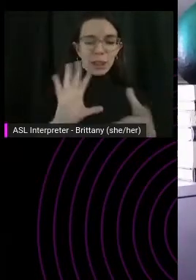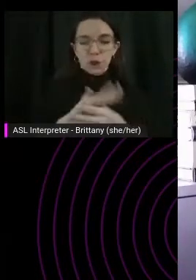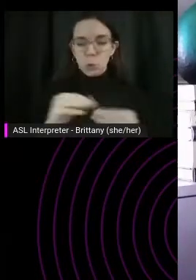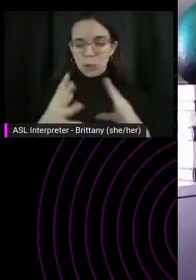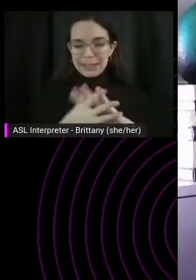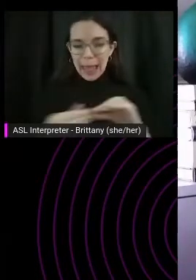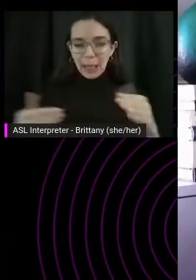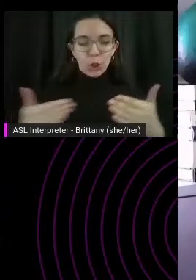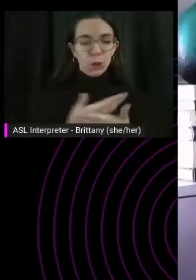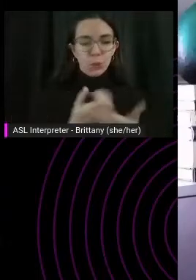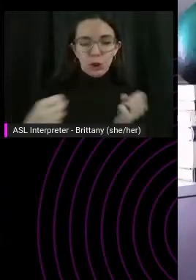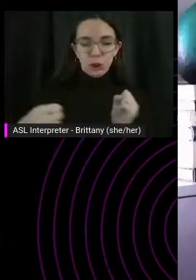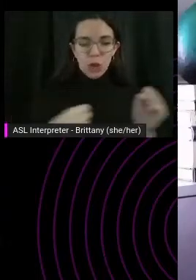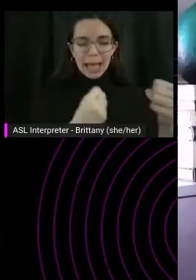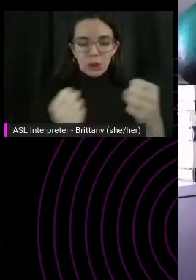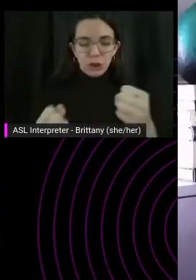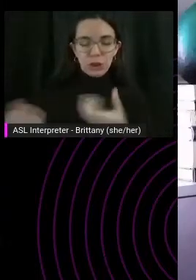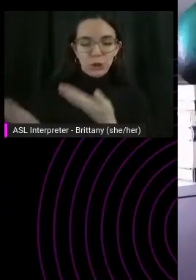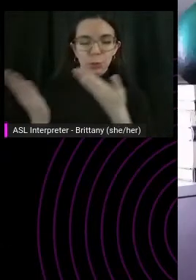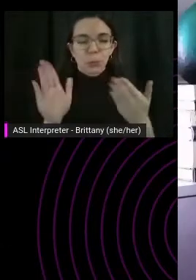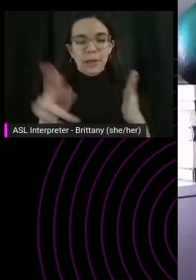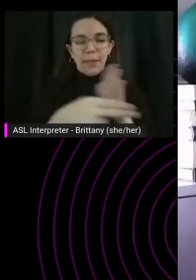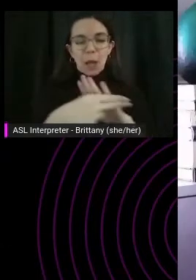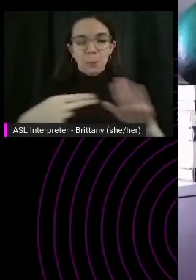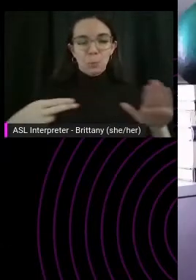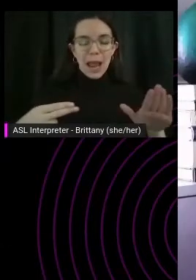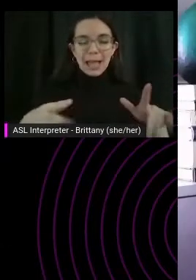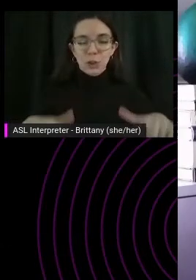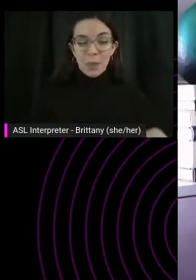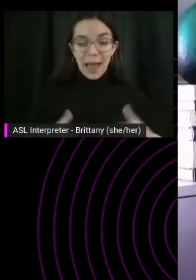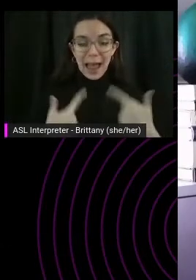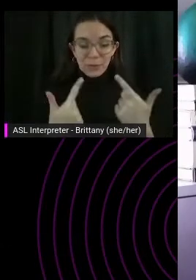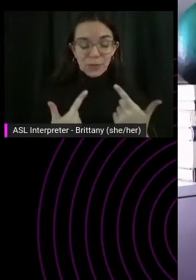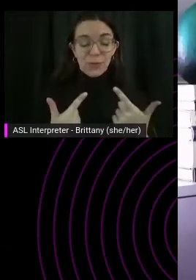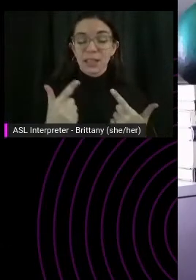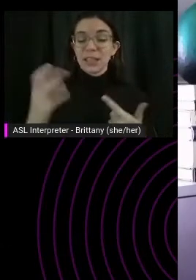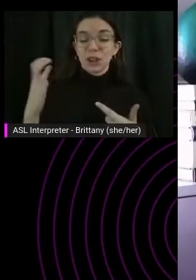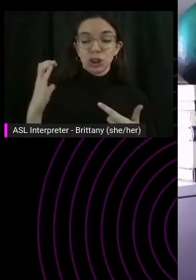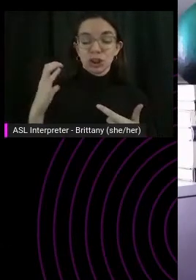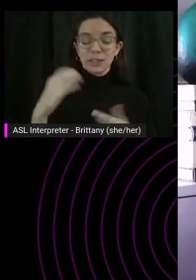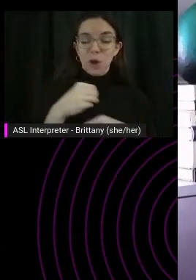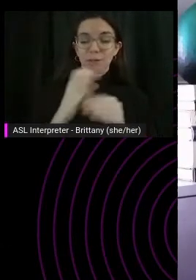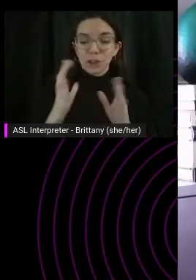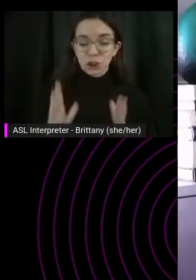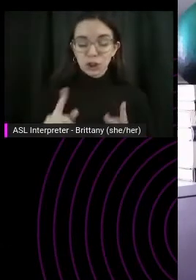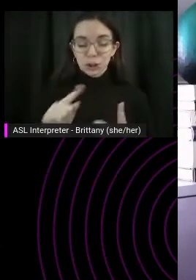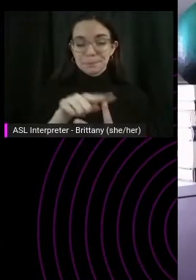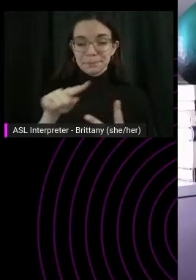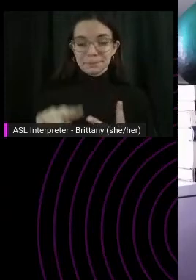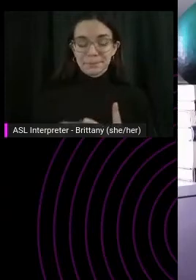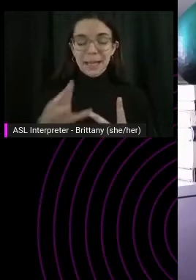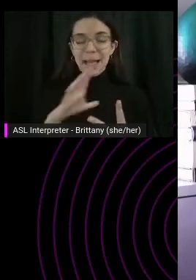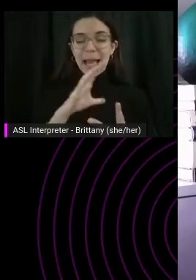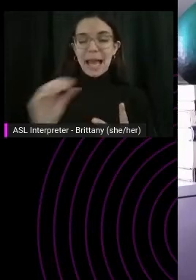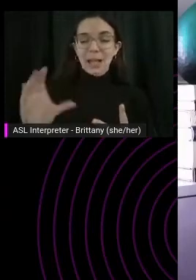Carnegie Hall's chief marketing officer, Sara Villagio, and Bobby Martin, co-founder of Champions Design